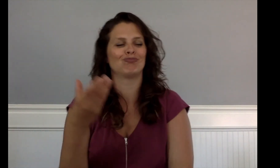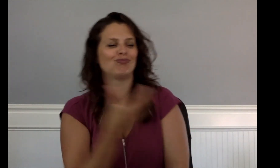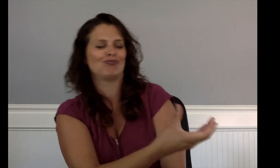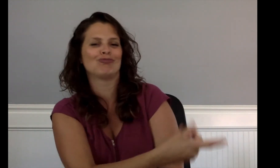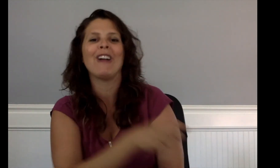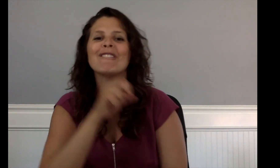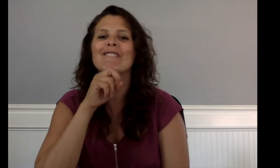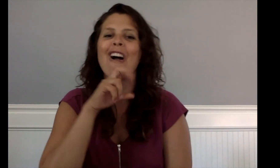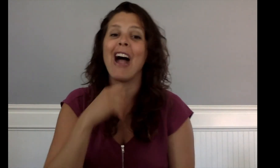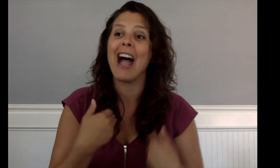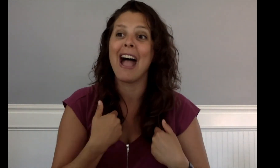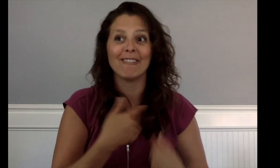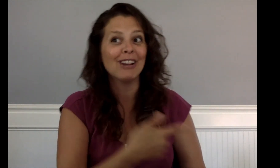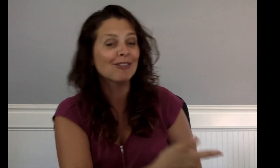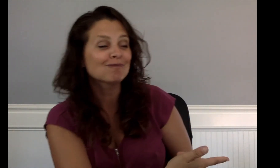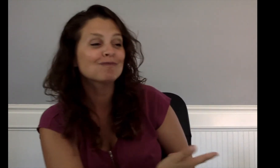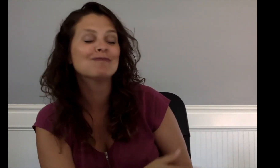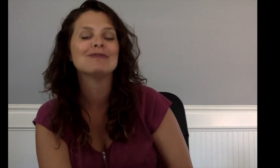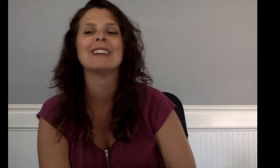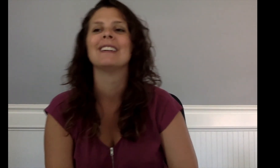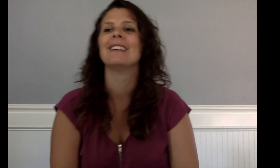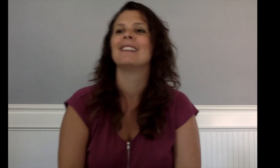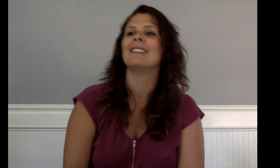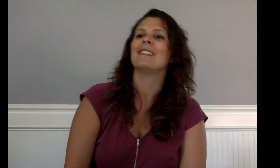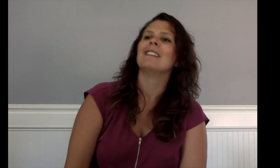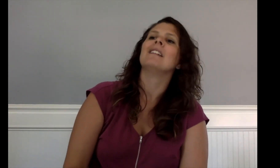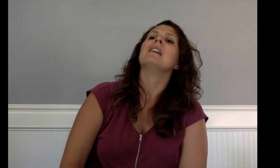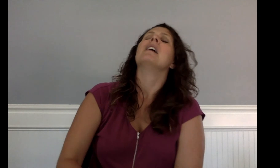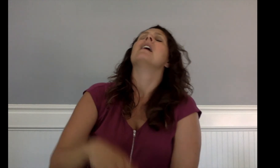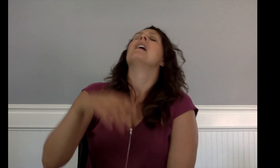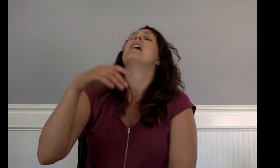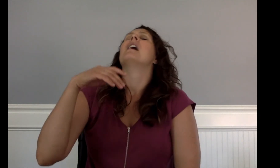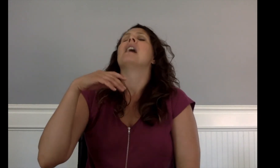Grandpa Sol gave Frog those books.”